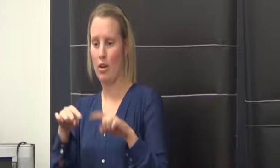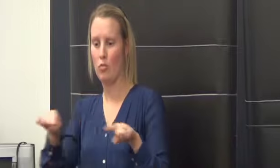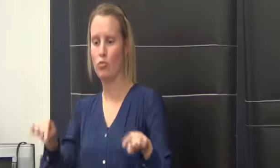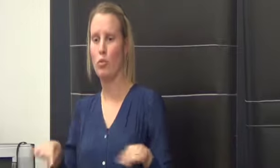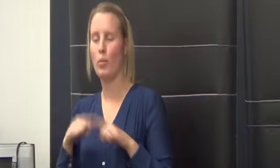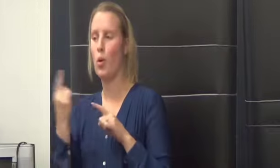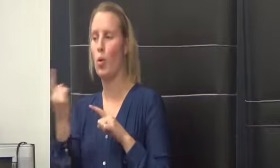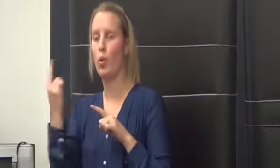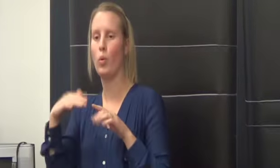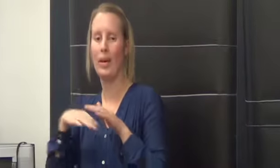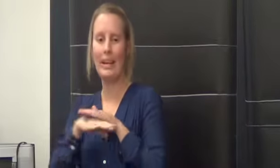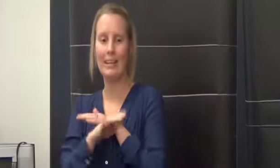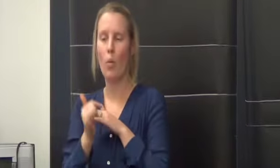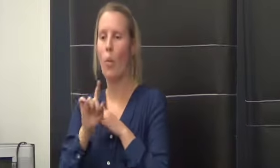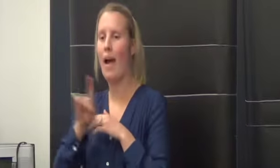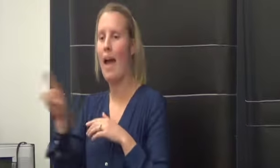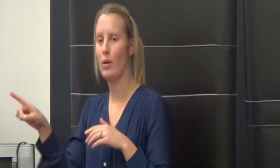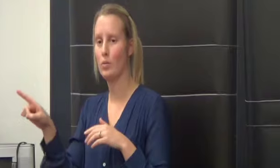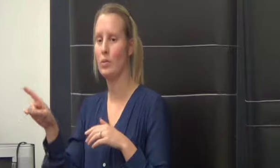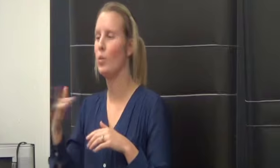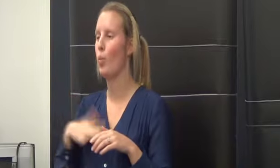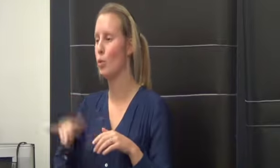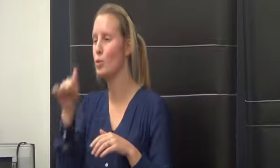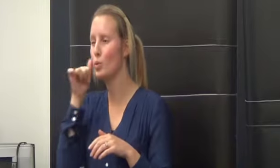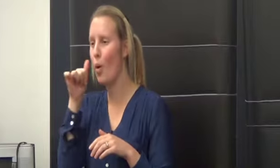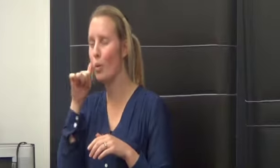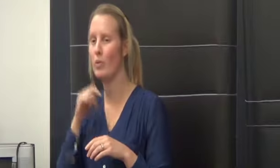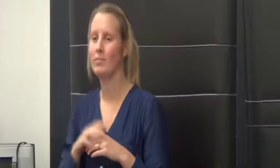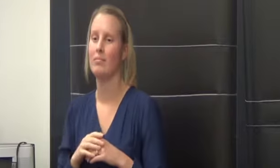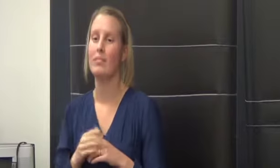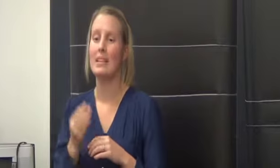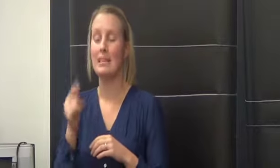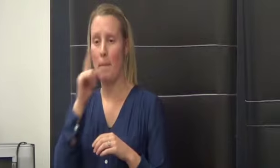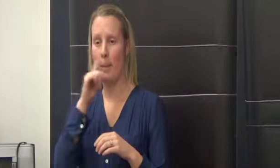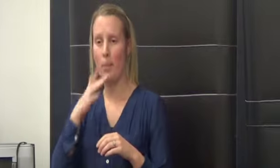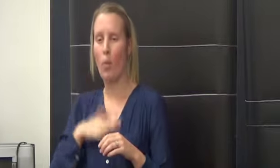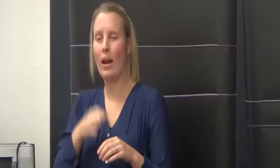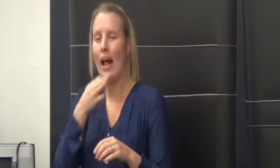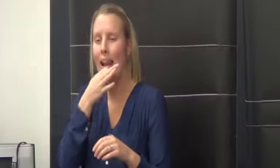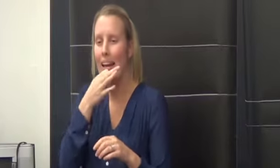It's really important. Some people want some information but not heaps of information like you said so it's